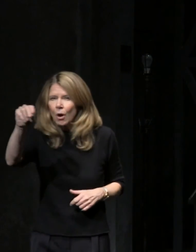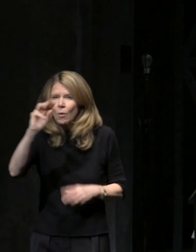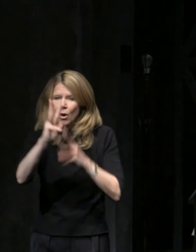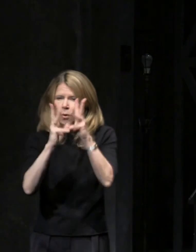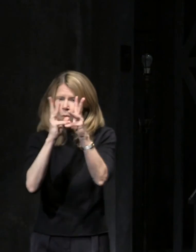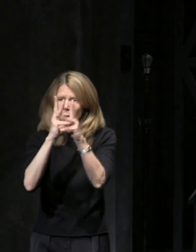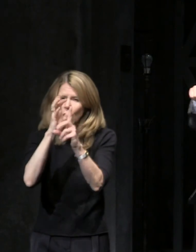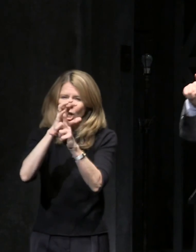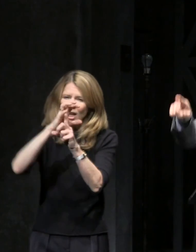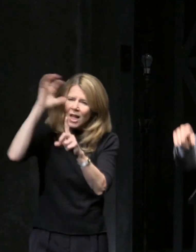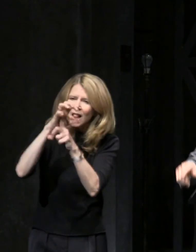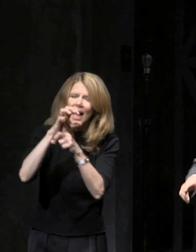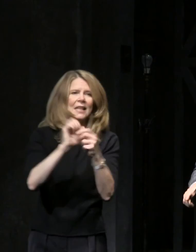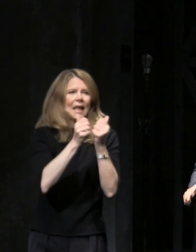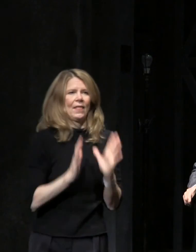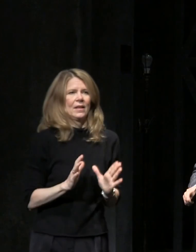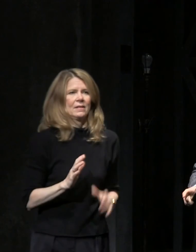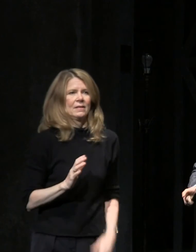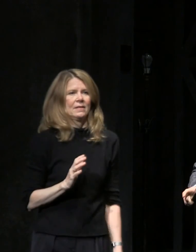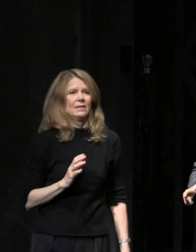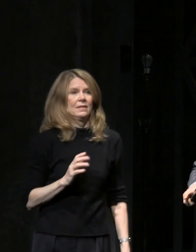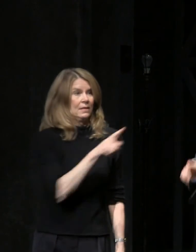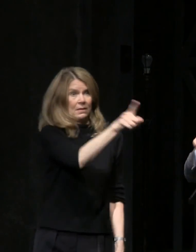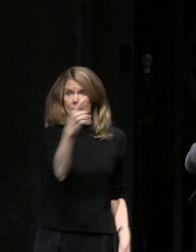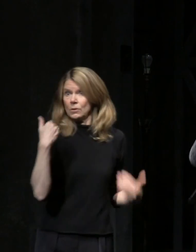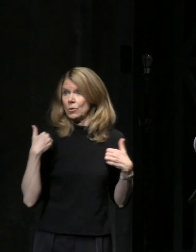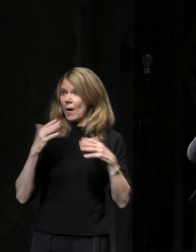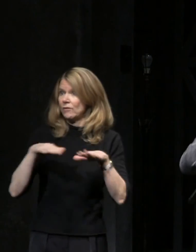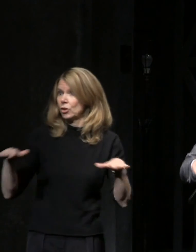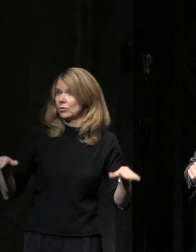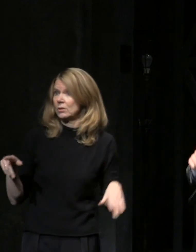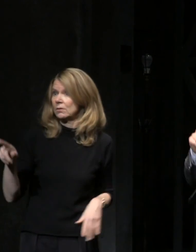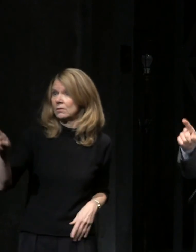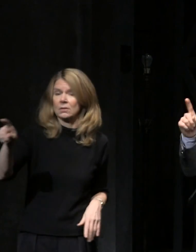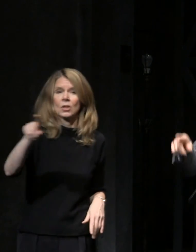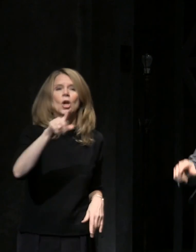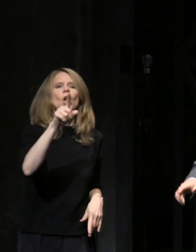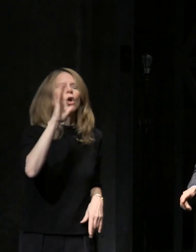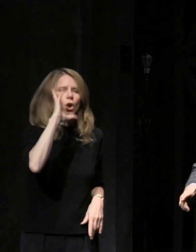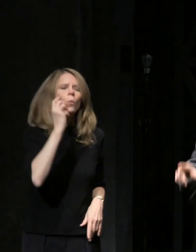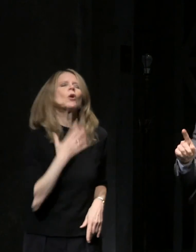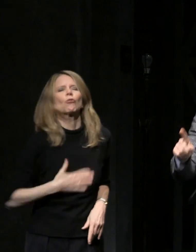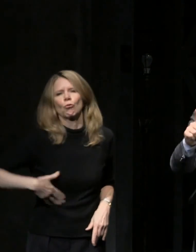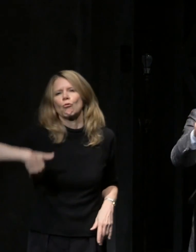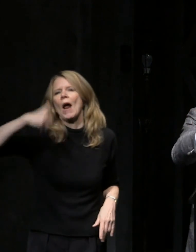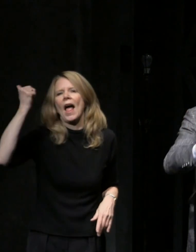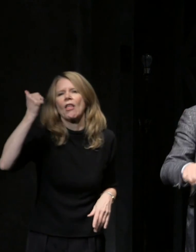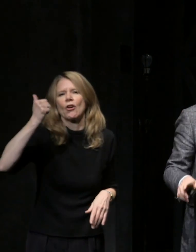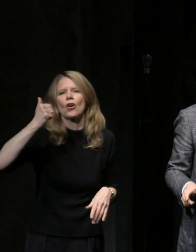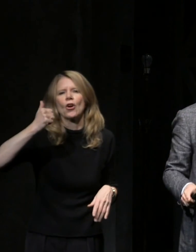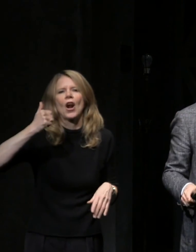Any one of you who has children would rather have your son or daughter model their lives